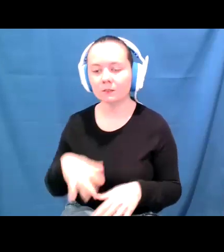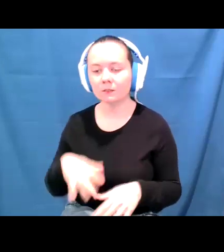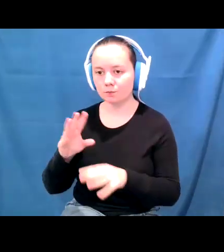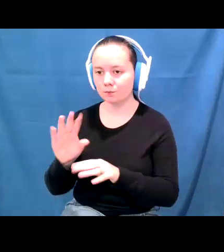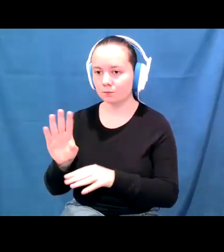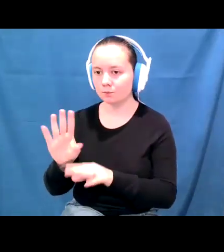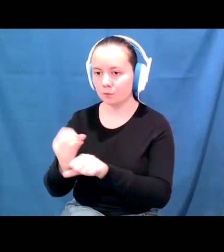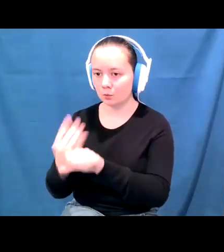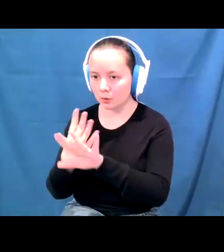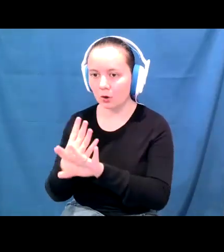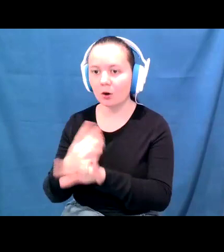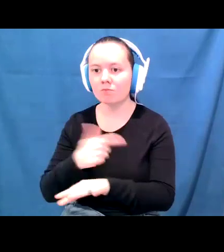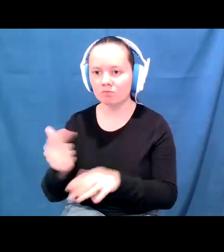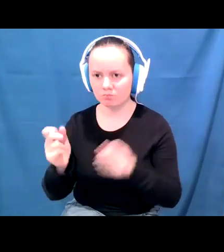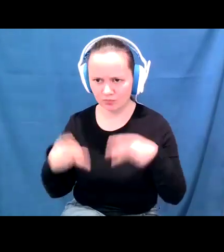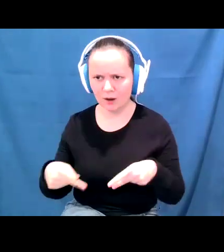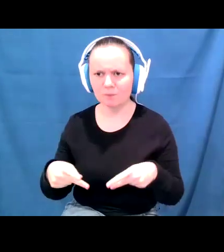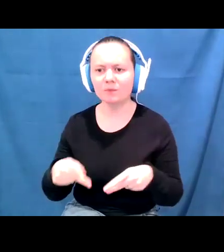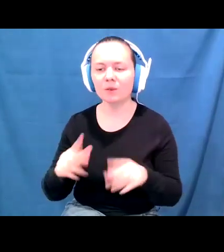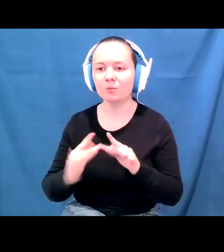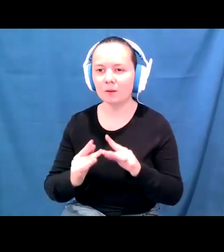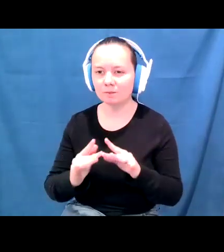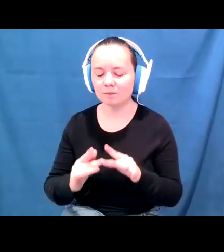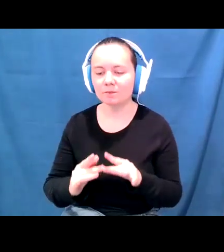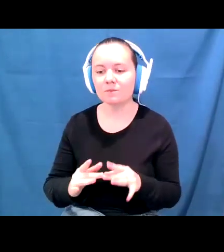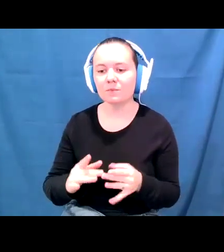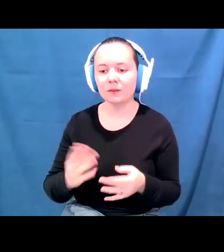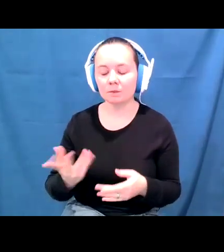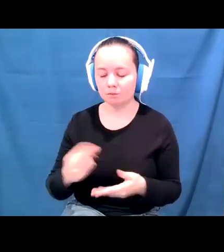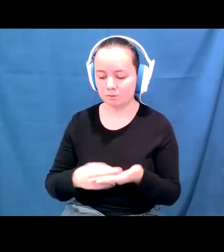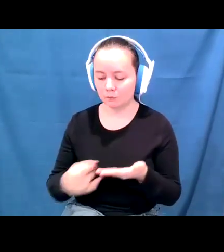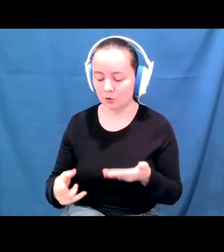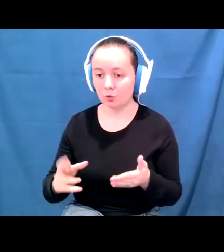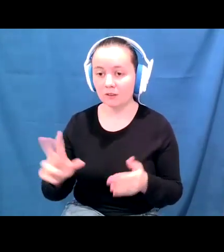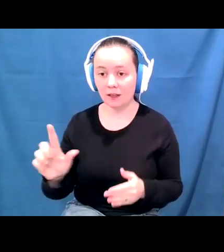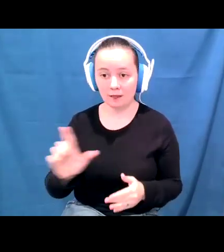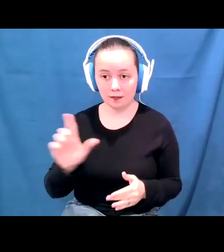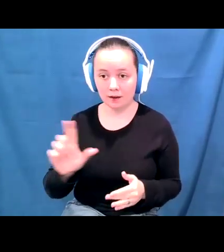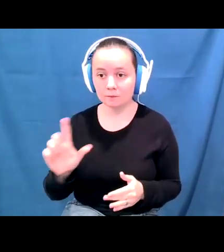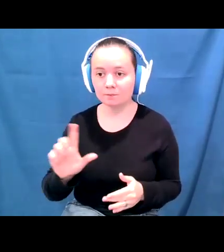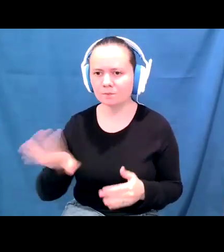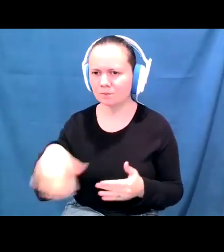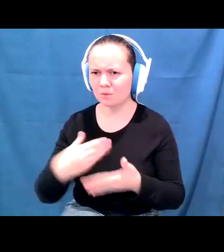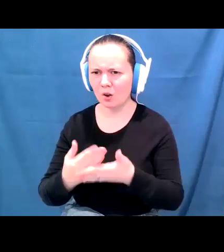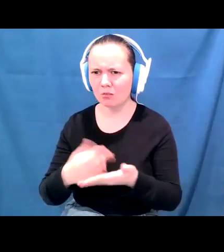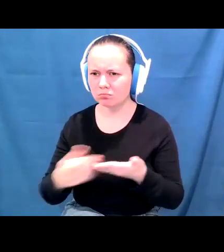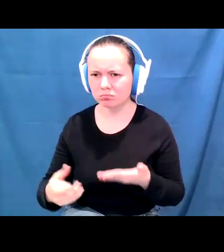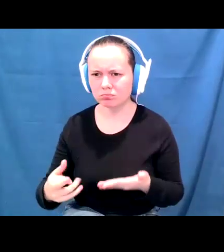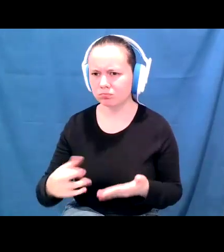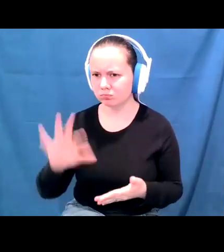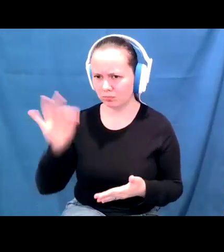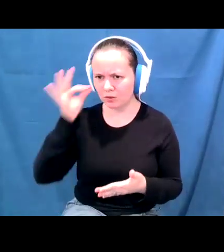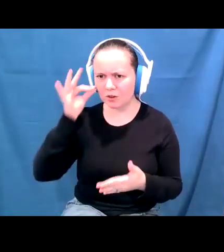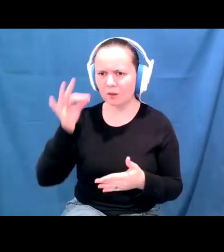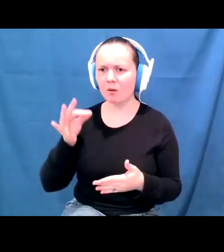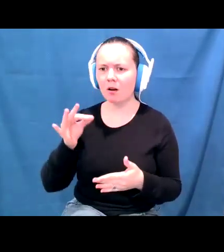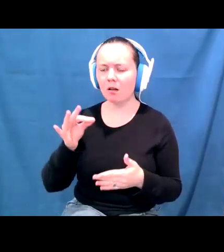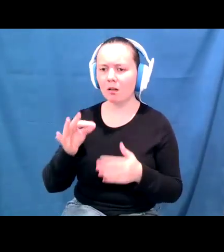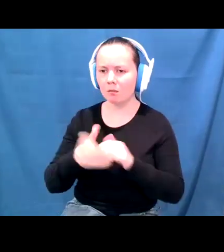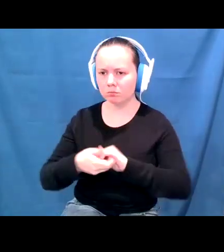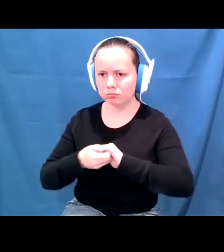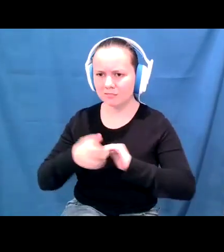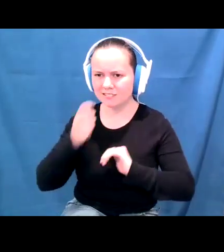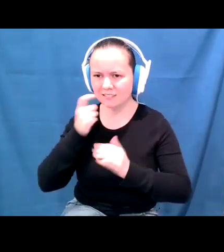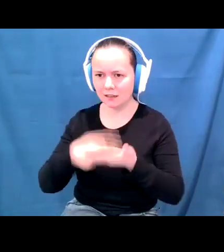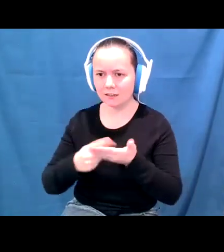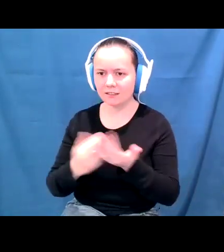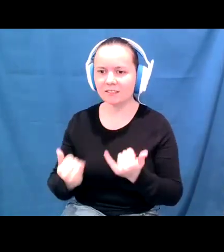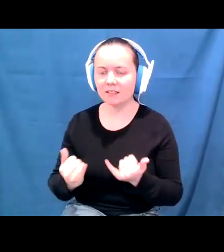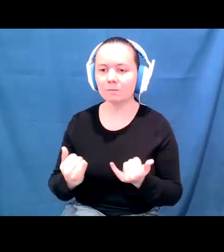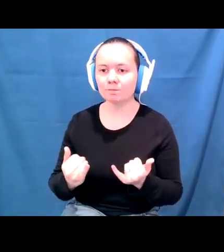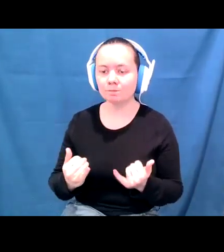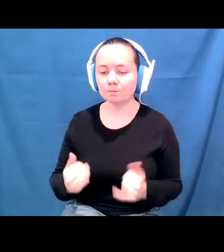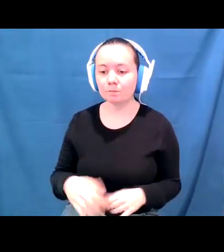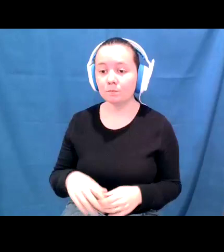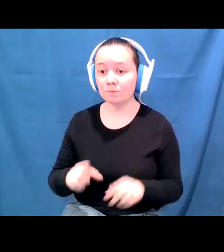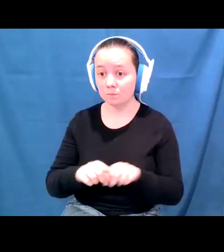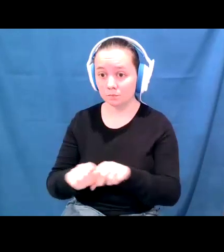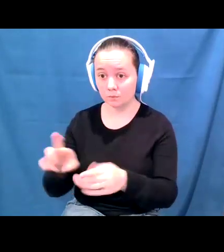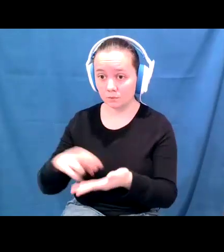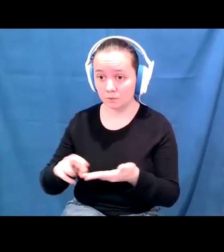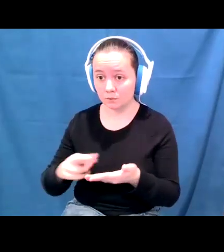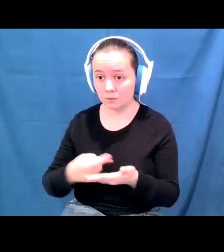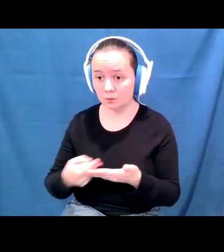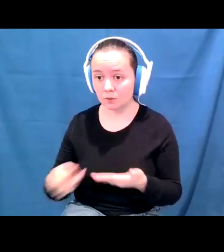The website also features a resource library that includes all of the resources that you heard our federal partners talk about on the call today, as well as resources published by partners from all levels of government,